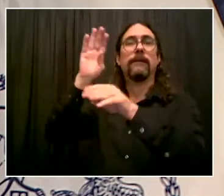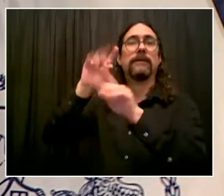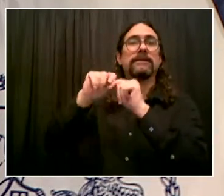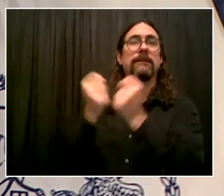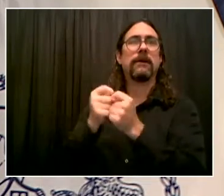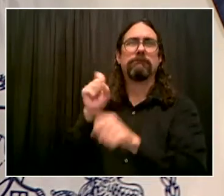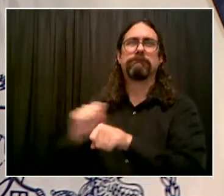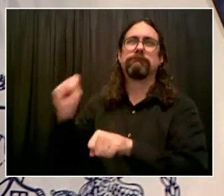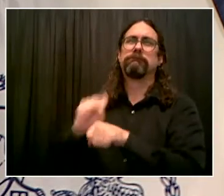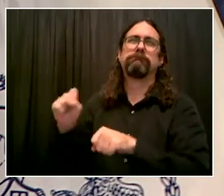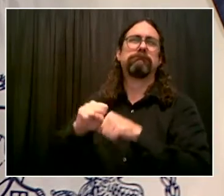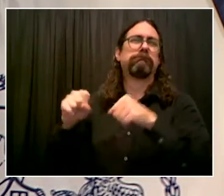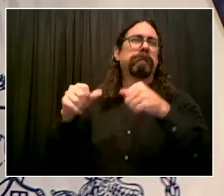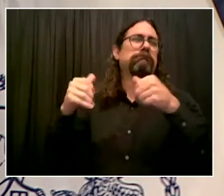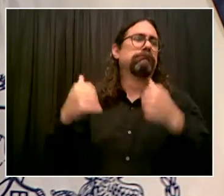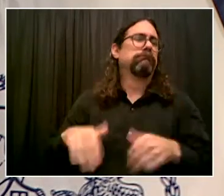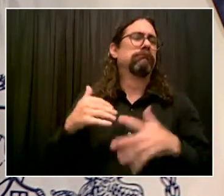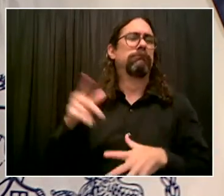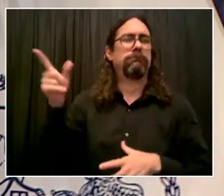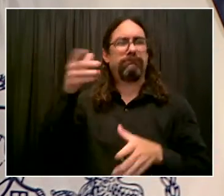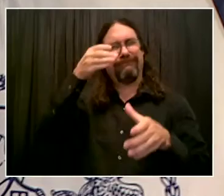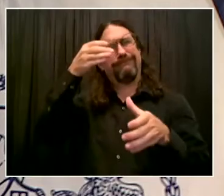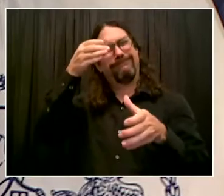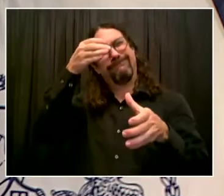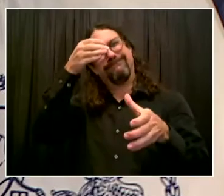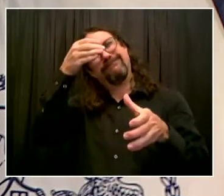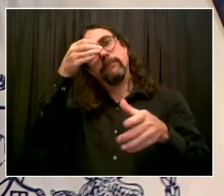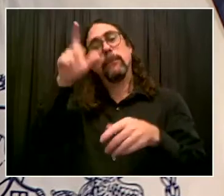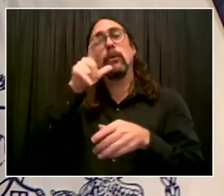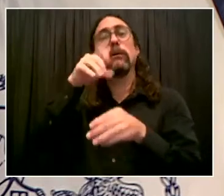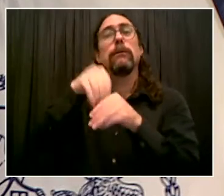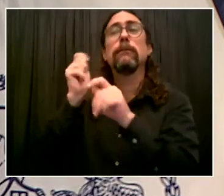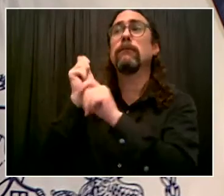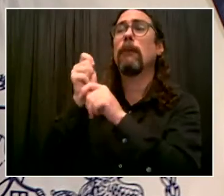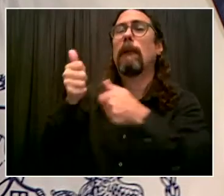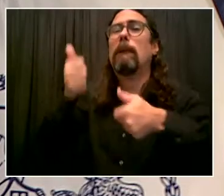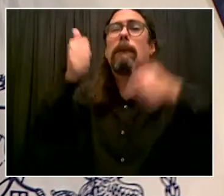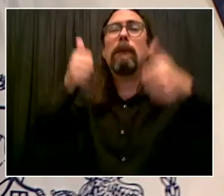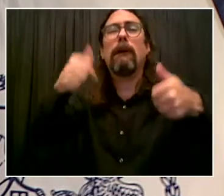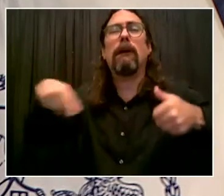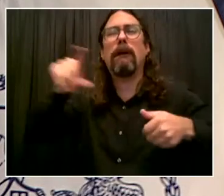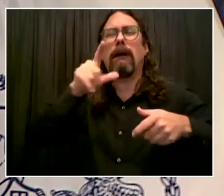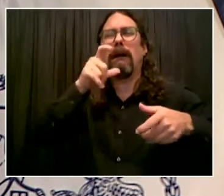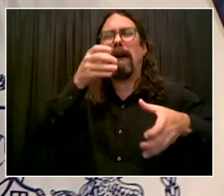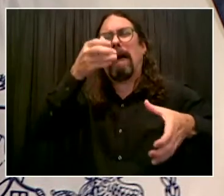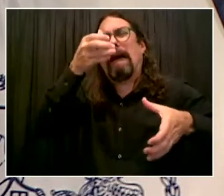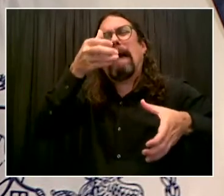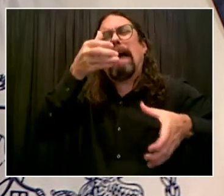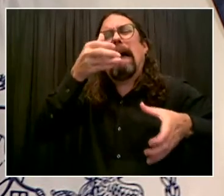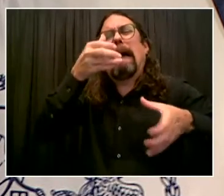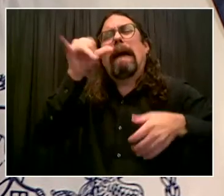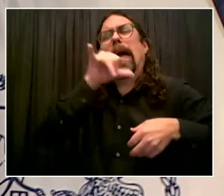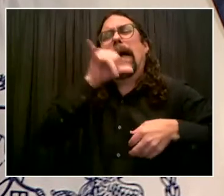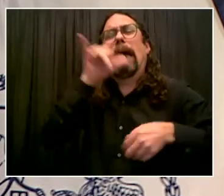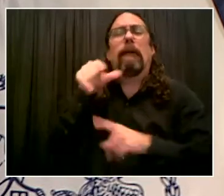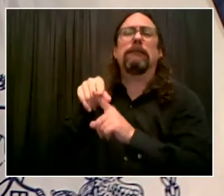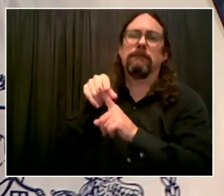WHILE, TO SAY